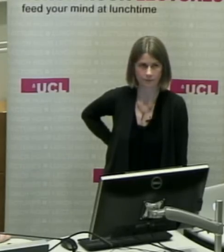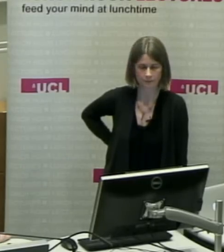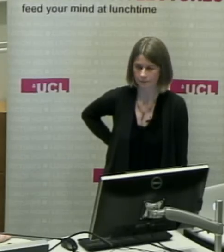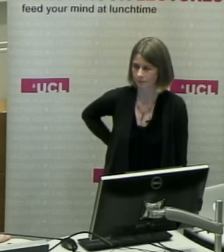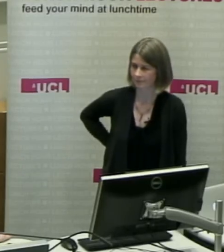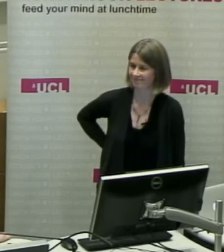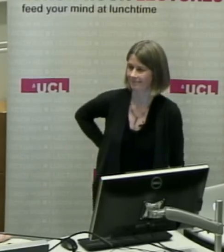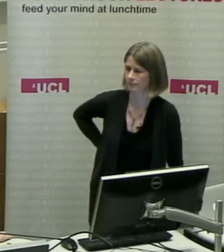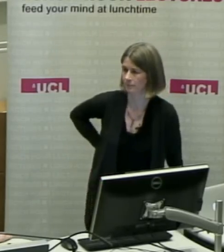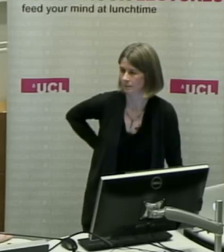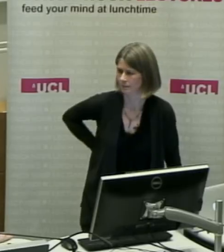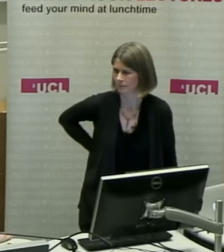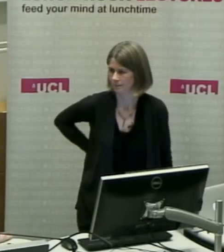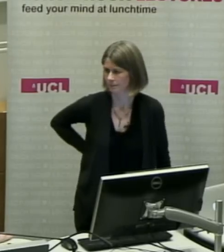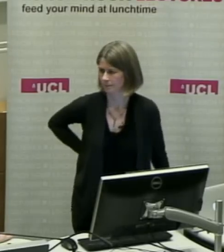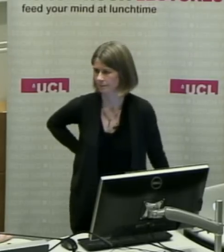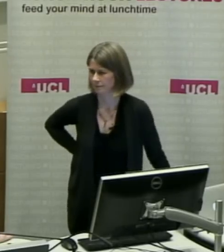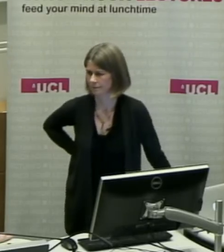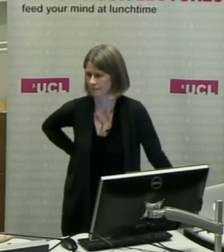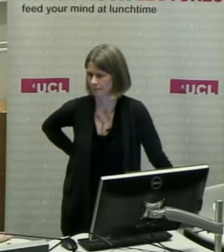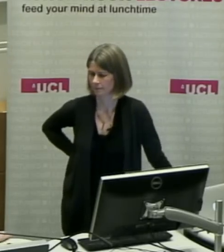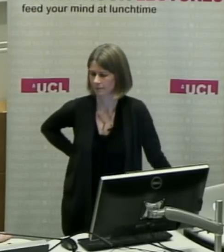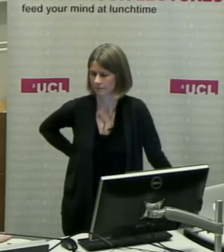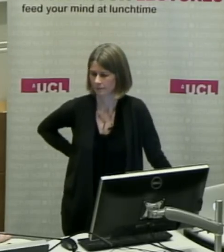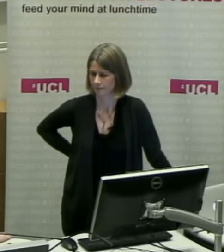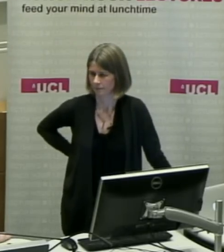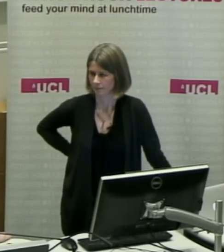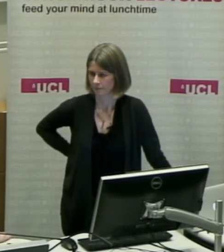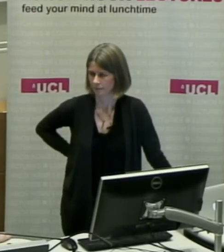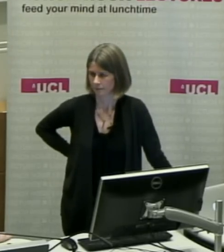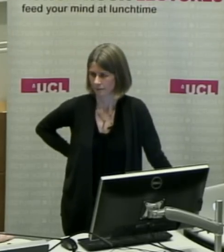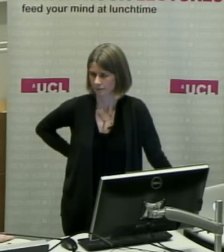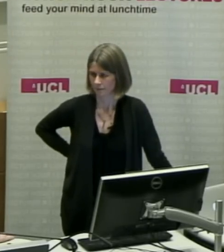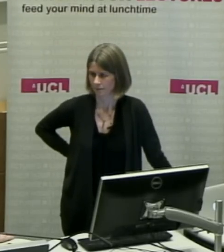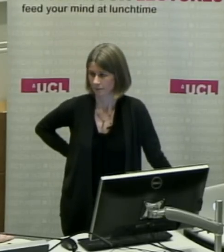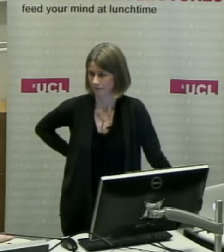Thank you for an interesting lecture. I was wondering if you had found any gender differentiation